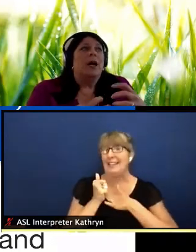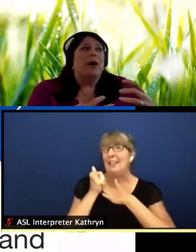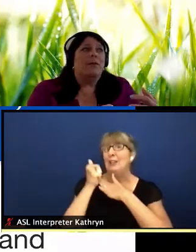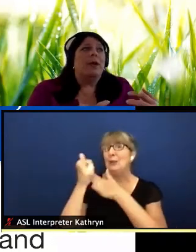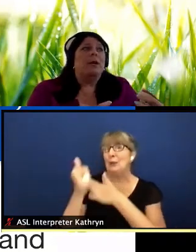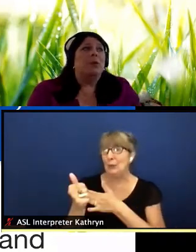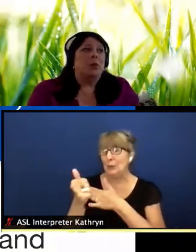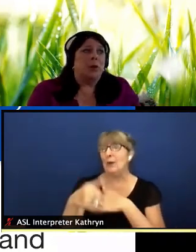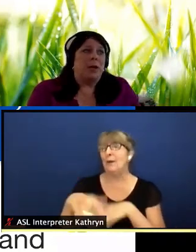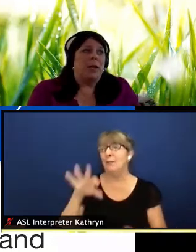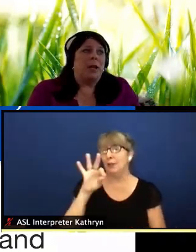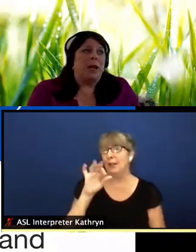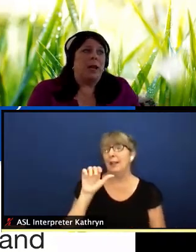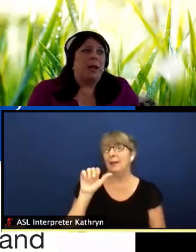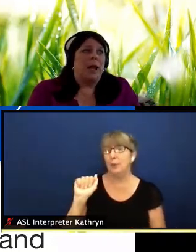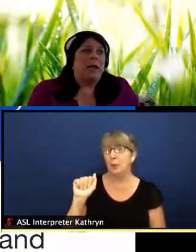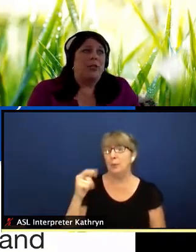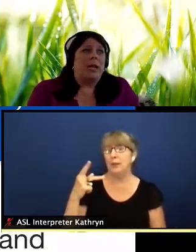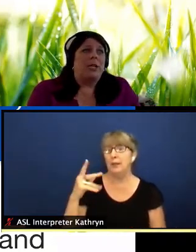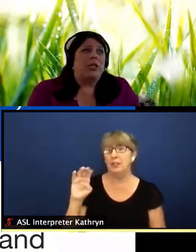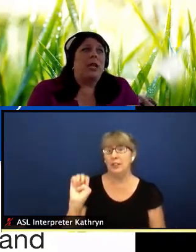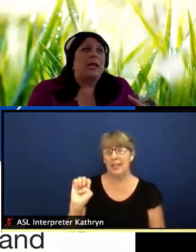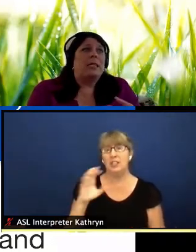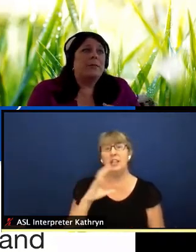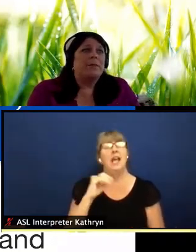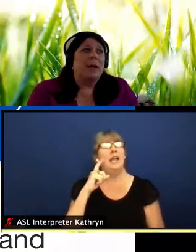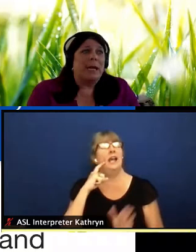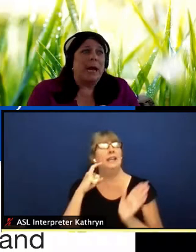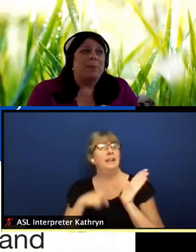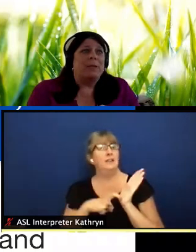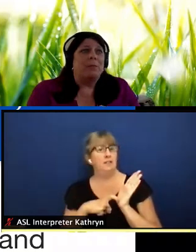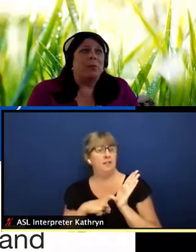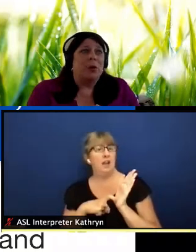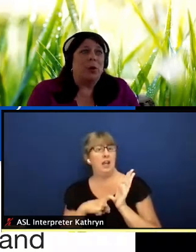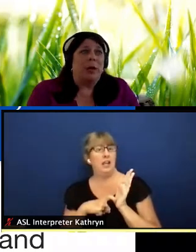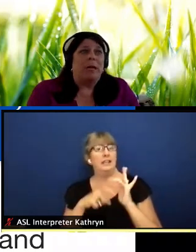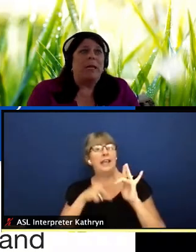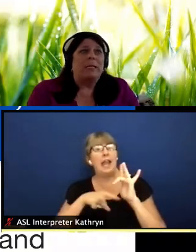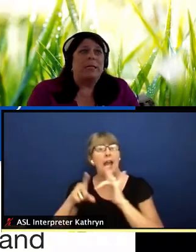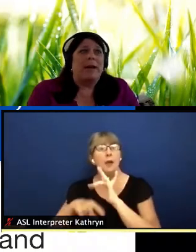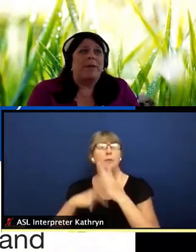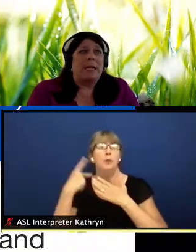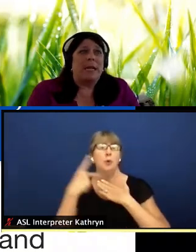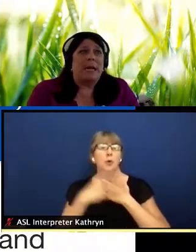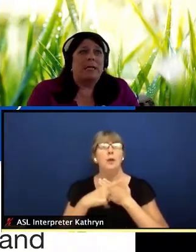a free and appropriate education and identifying gaps and programming and staffing needs.